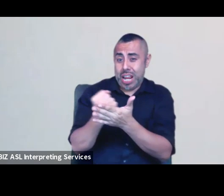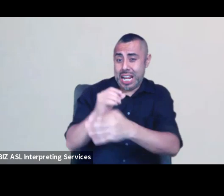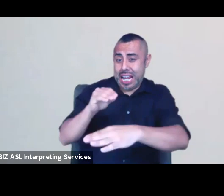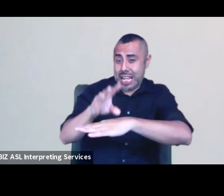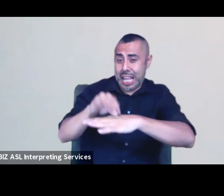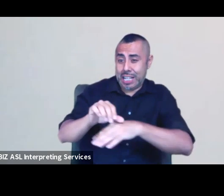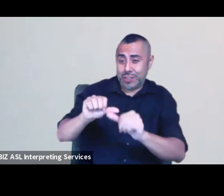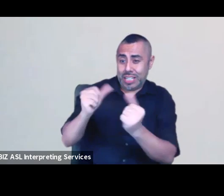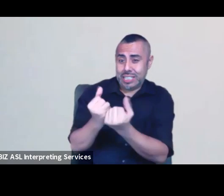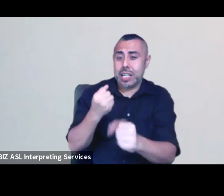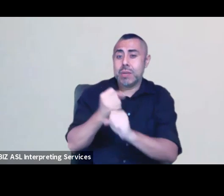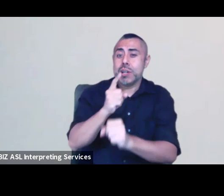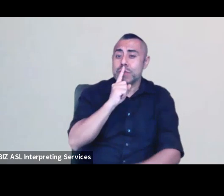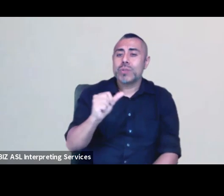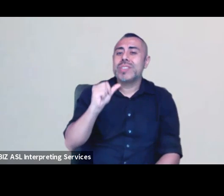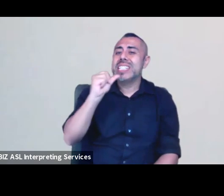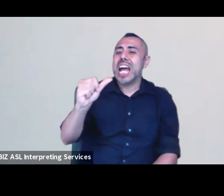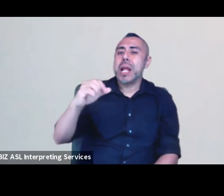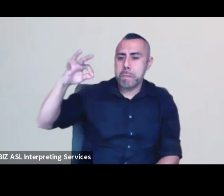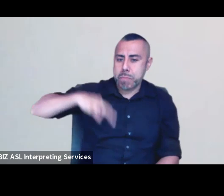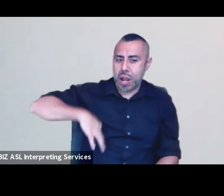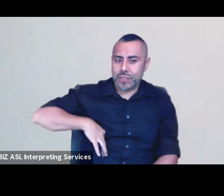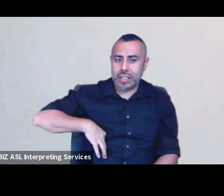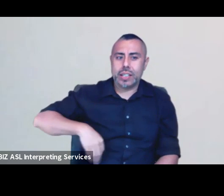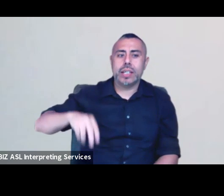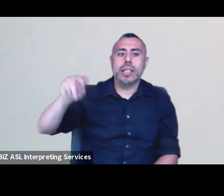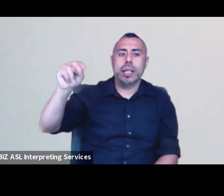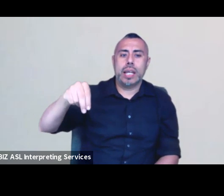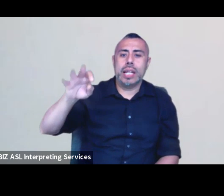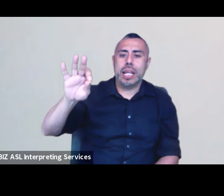NFCC.org is a good place to start